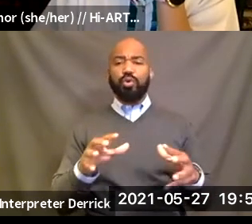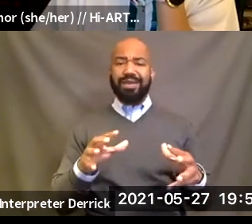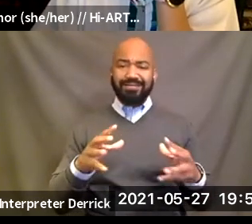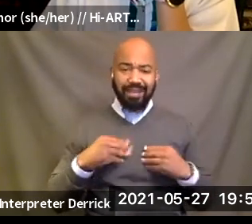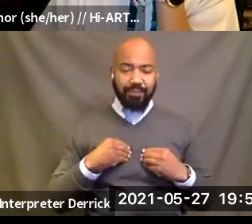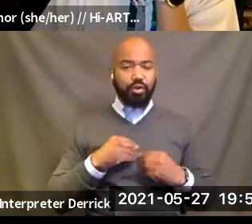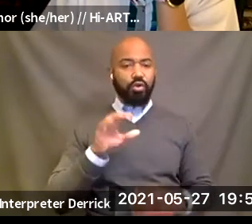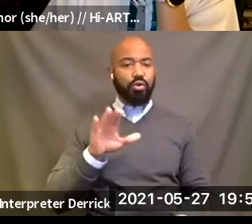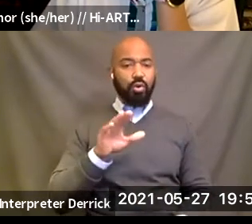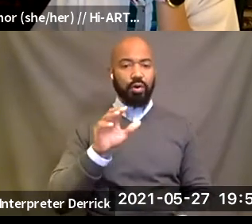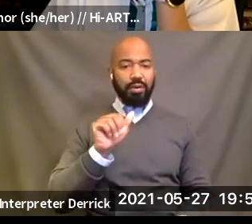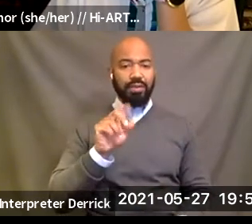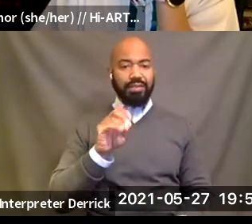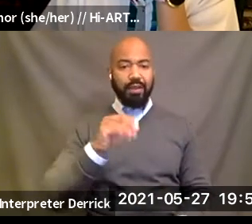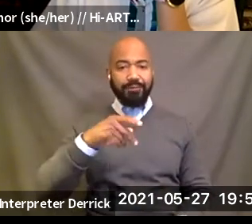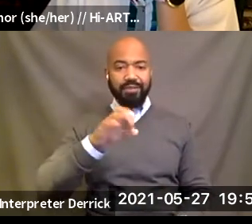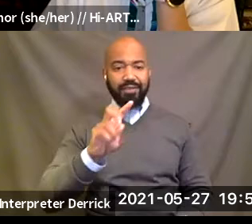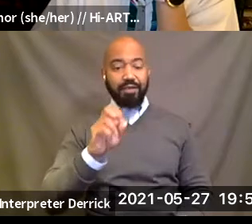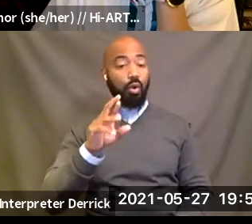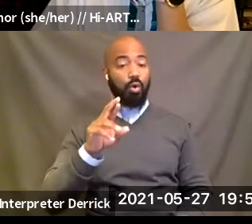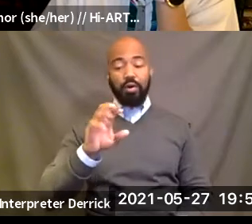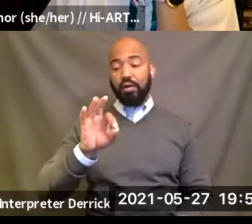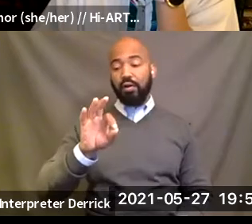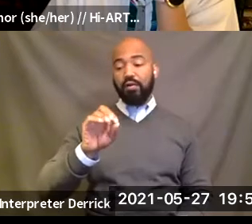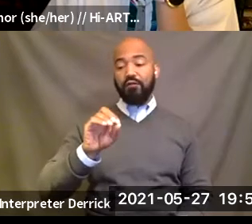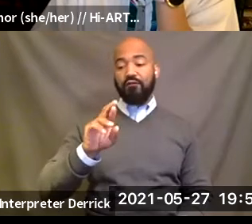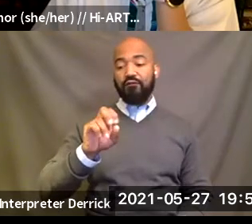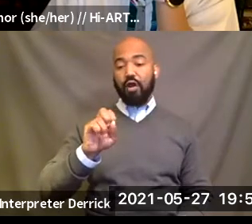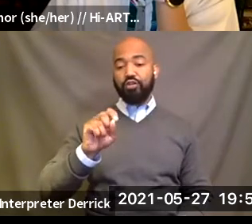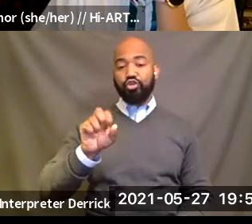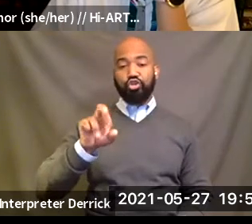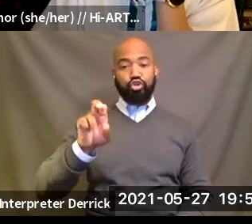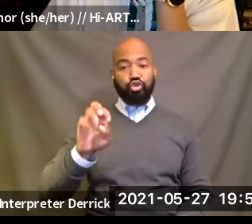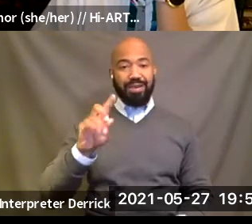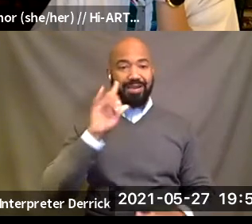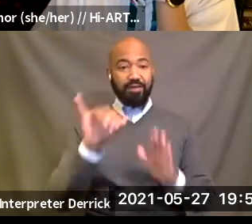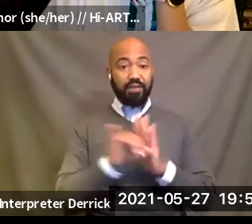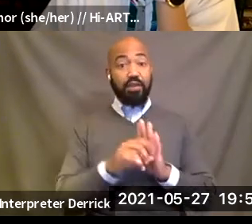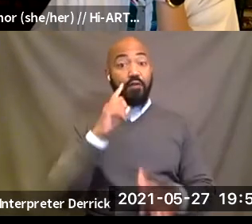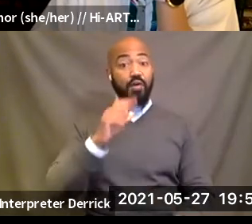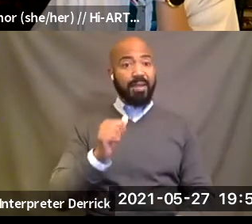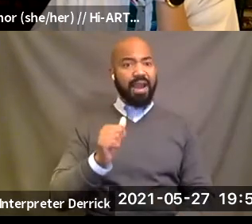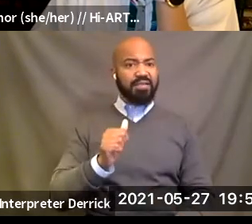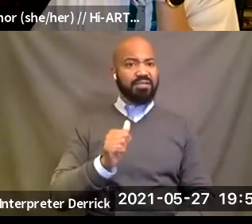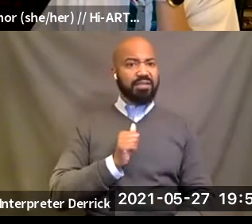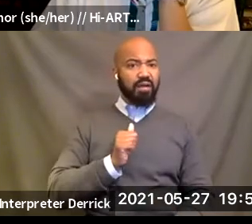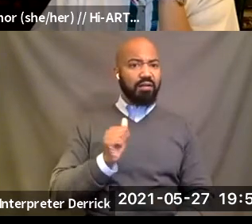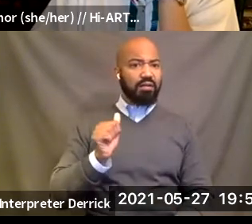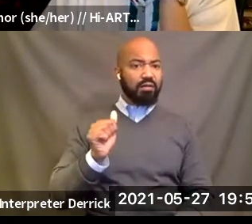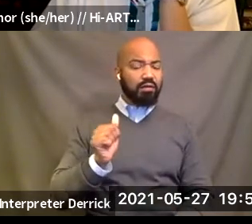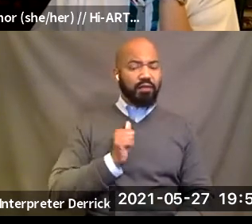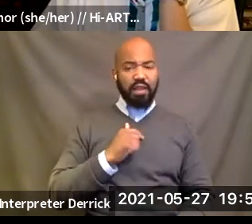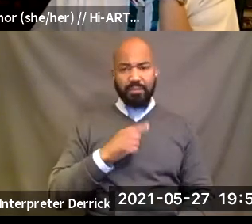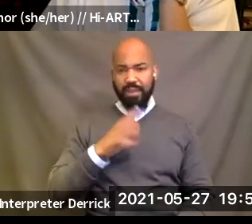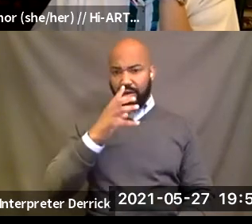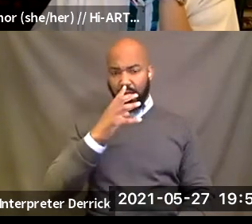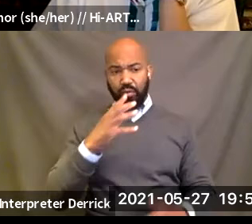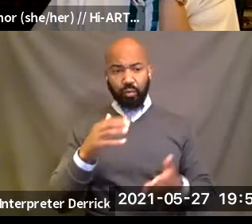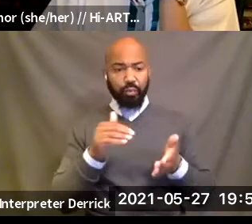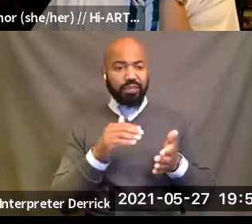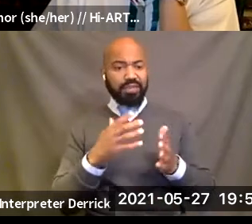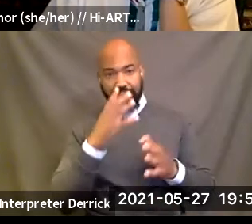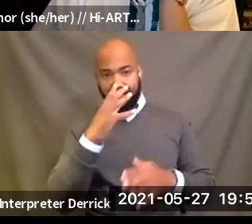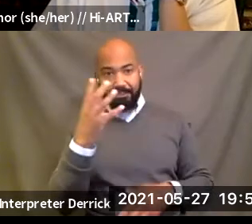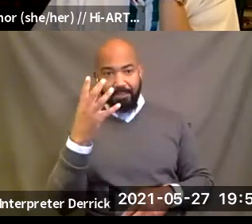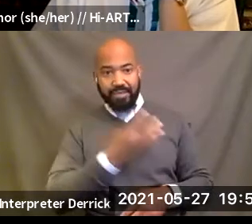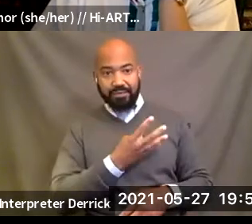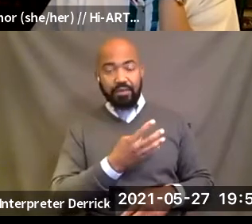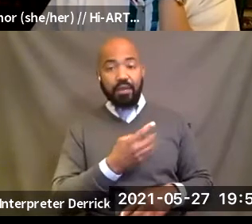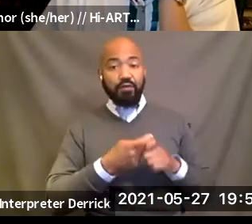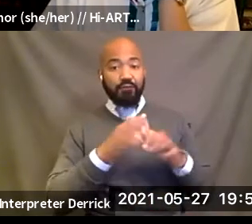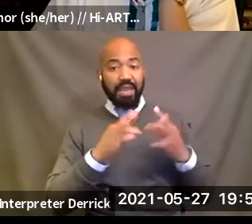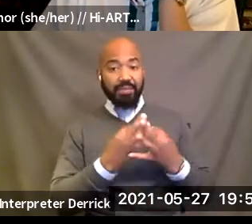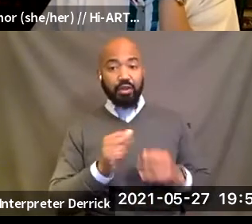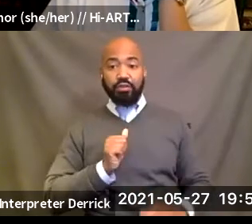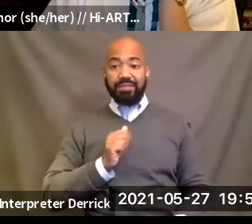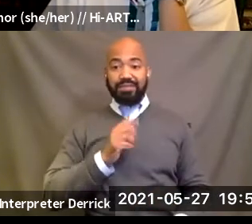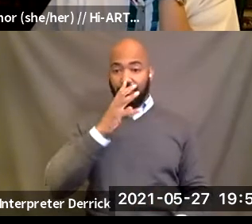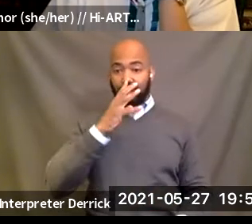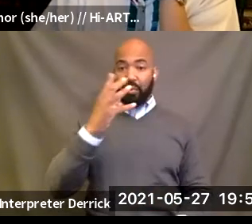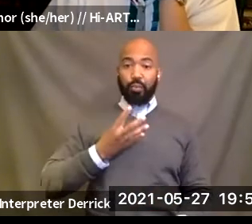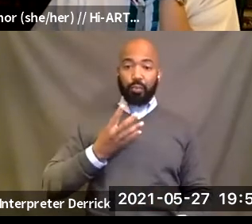Kirya Traber (she/her): sorry about the loud street noise but, again, it ends with i'm so deeply inspired by all so Does anyone want to take on that question, and also, you can still answer any other connections you've had with folks who have received that.